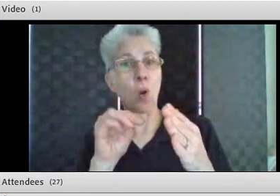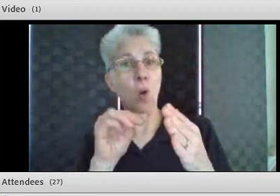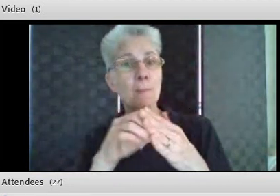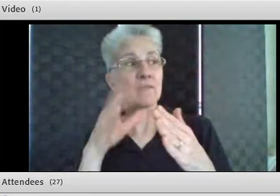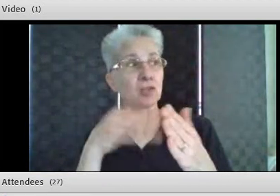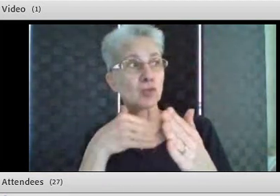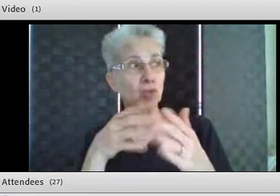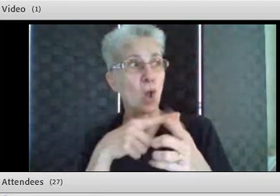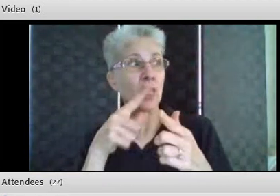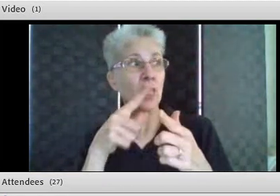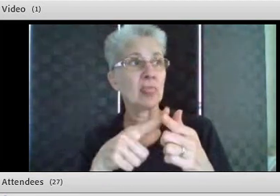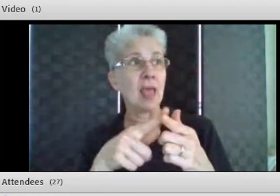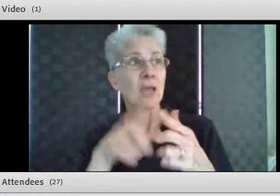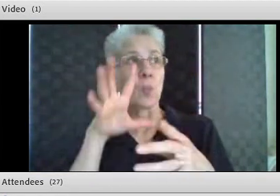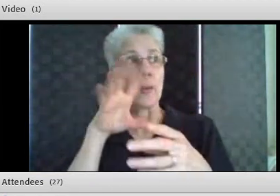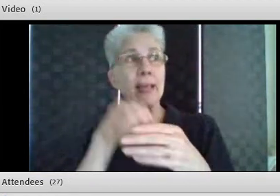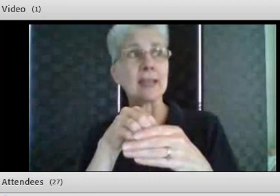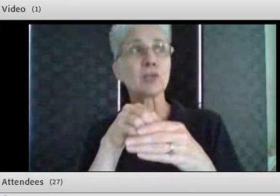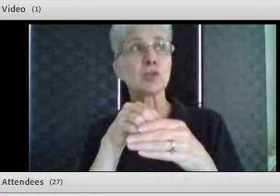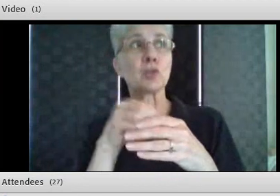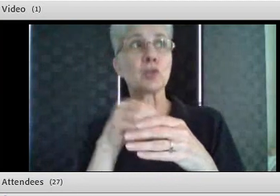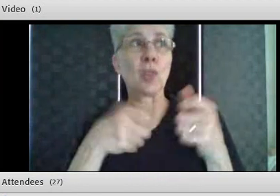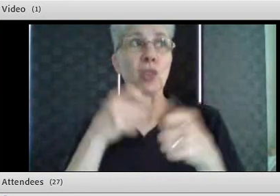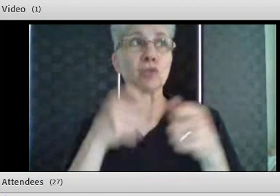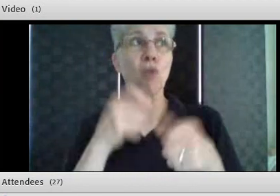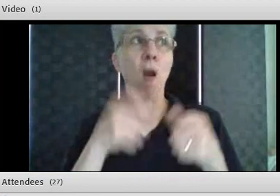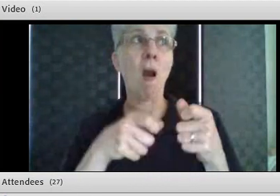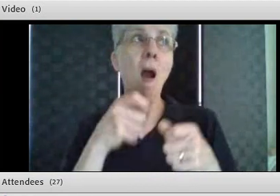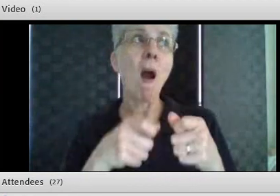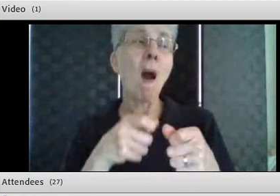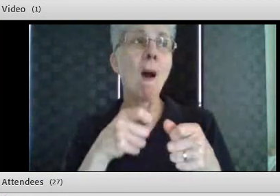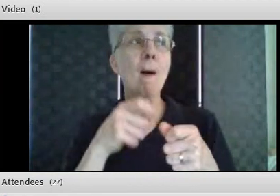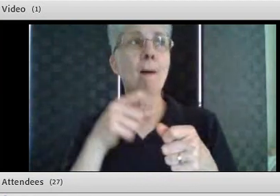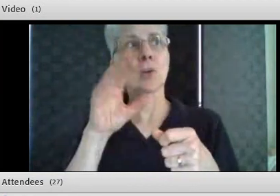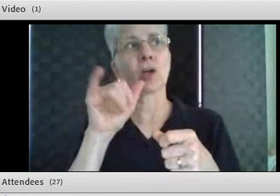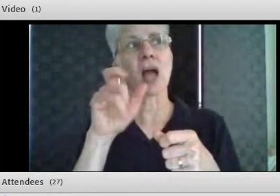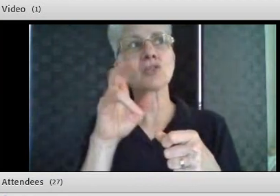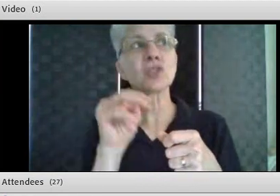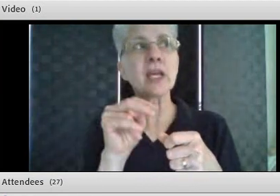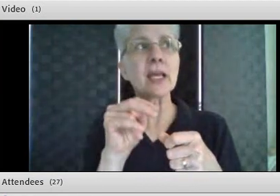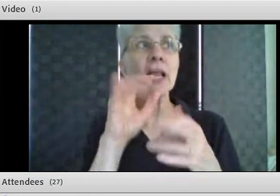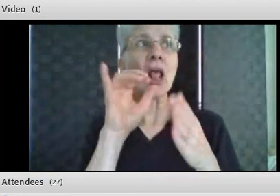Hilary: Mm-hmm, so, you know, then after we talk about that and we talk about the overall form of a song,